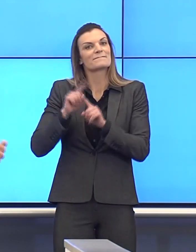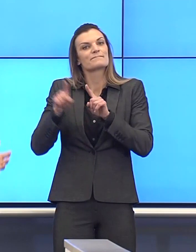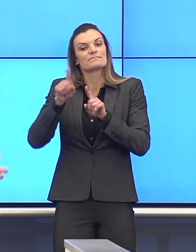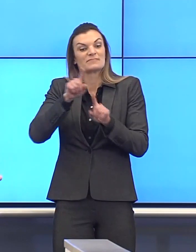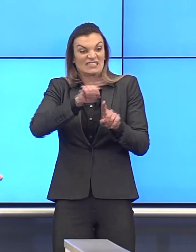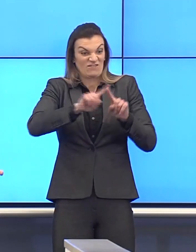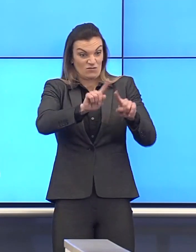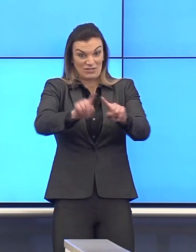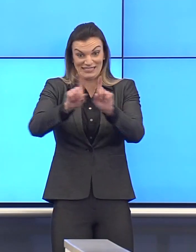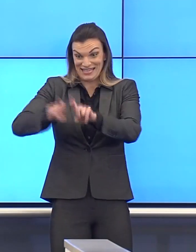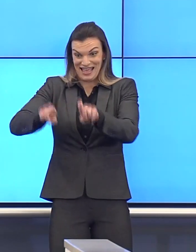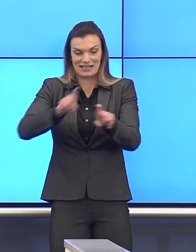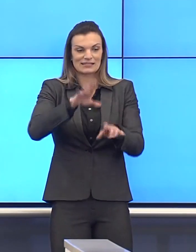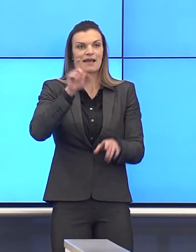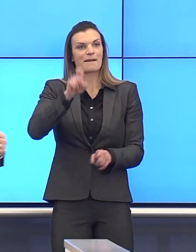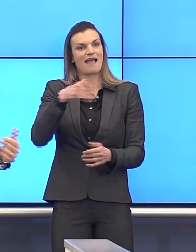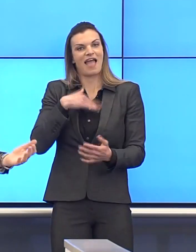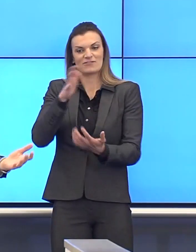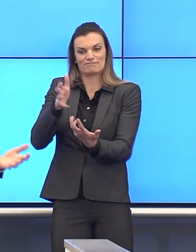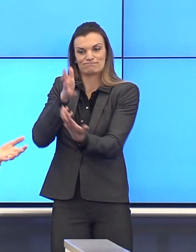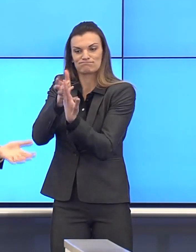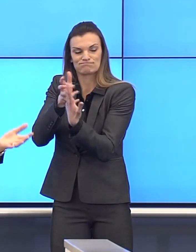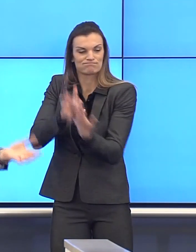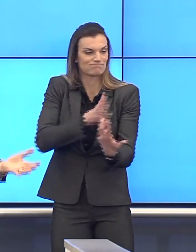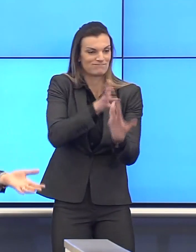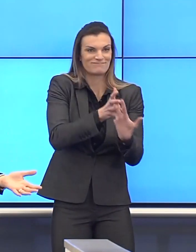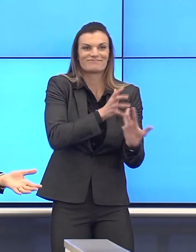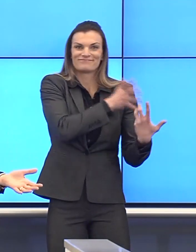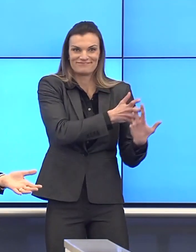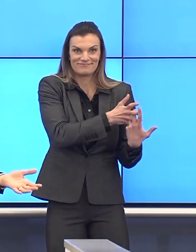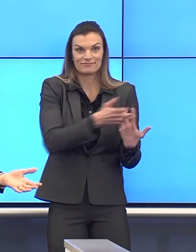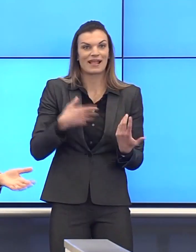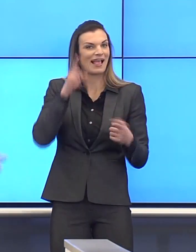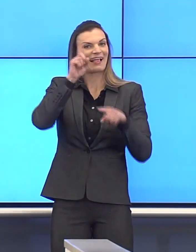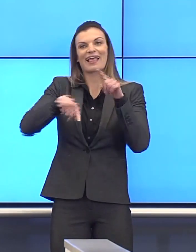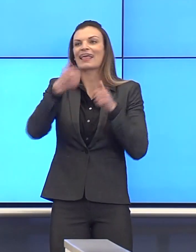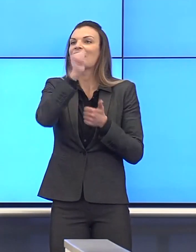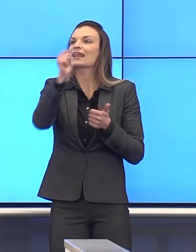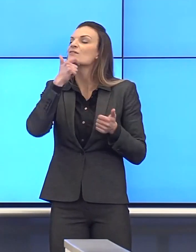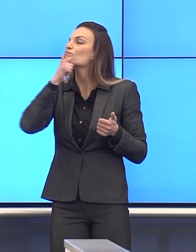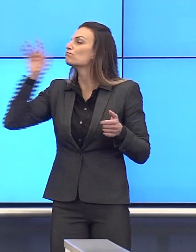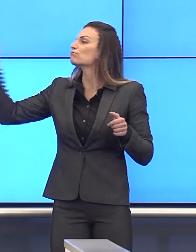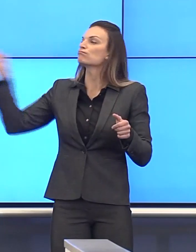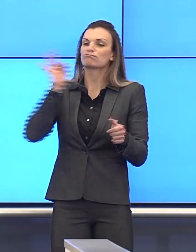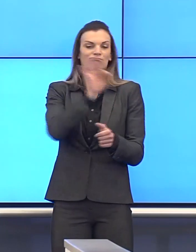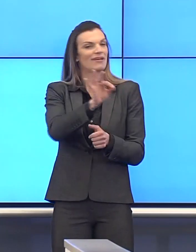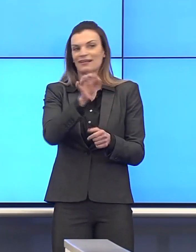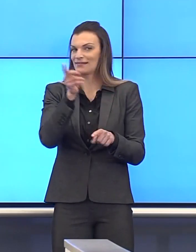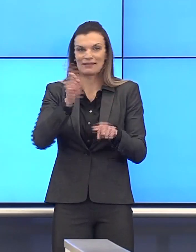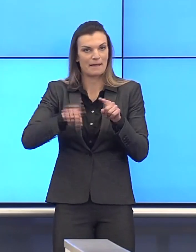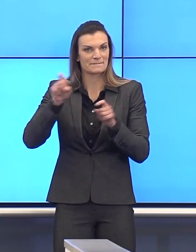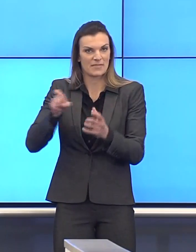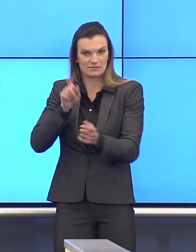A SWAB? THEY ARE NOT THAT COMPLICATE BUT EACH TESTS NEEDS A DIFFERENT SWAP. SO WHICH ON SHIPMENT COMES FROM THE FEDERAL GOVERNMENT AND IT'S